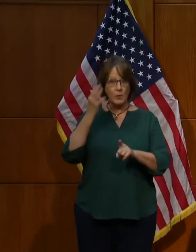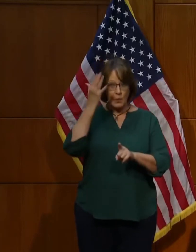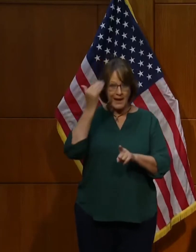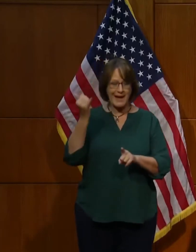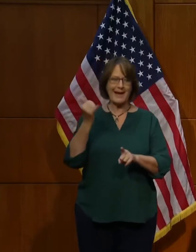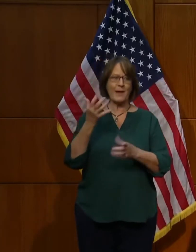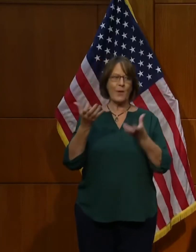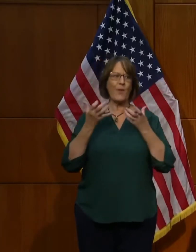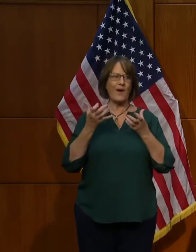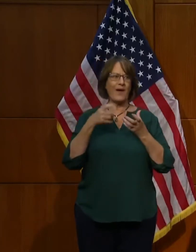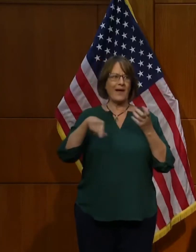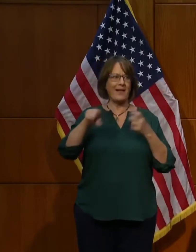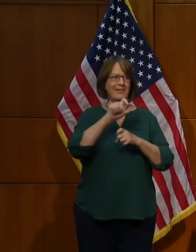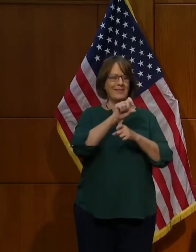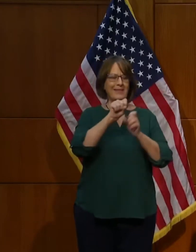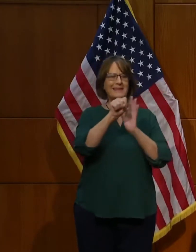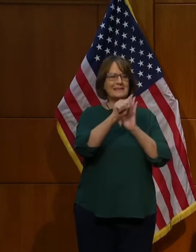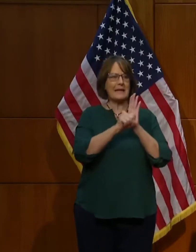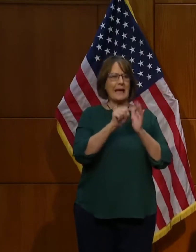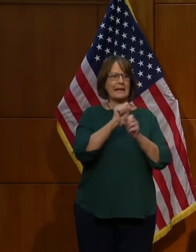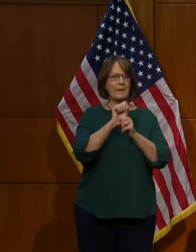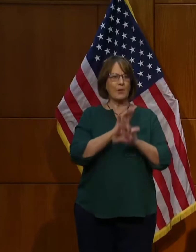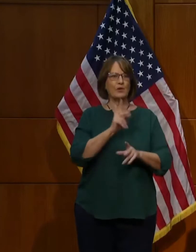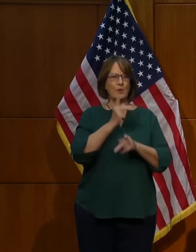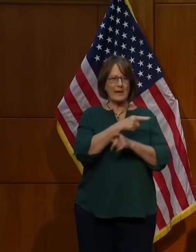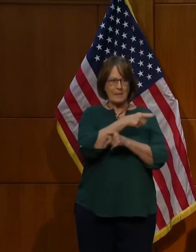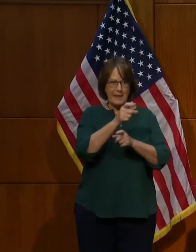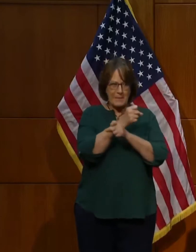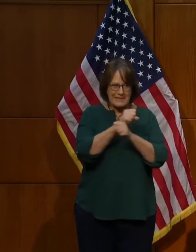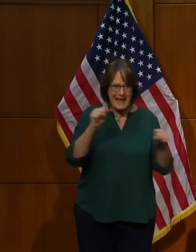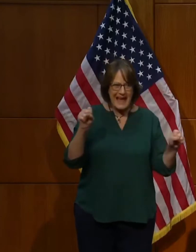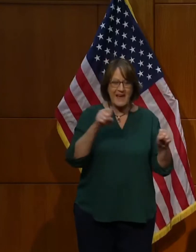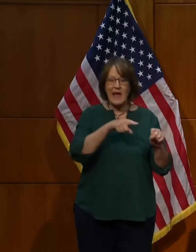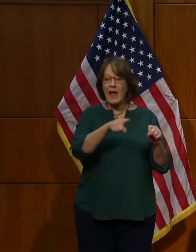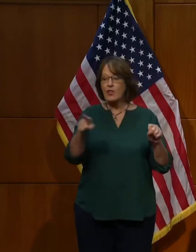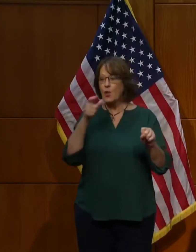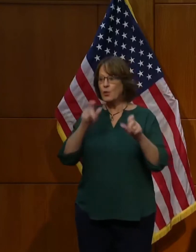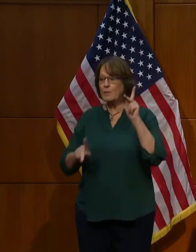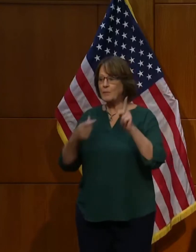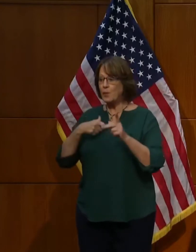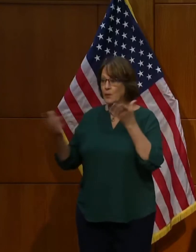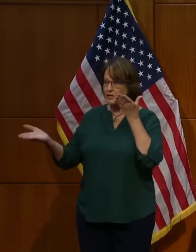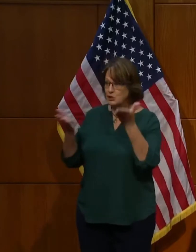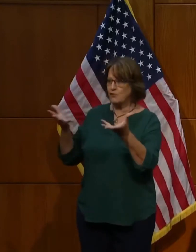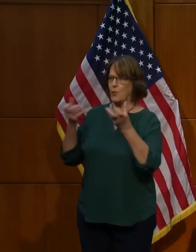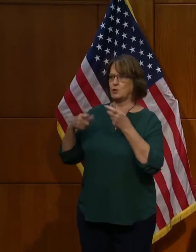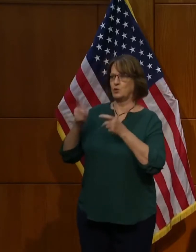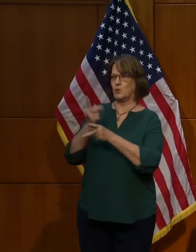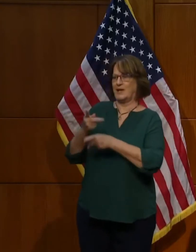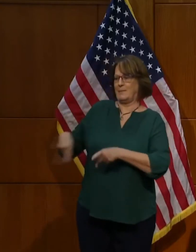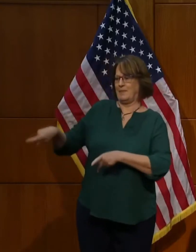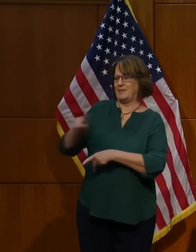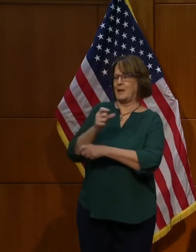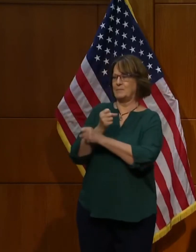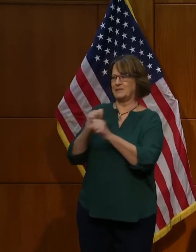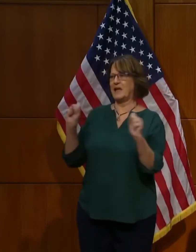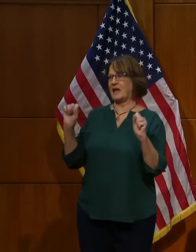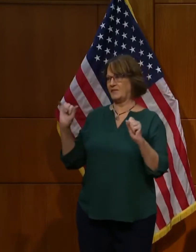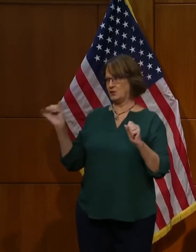keep state employees safe and to keep the people that we serve safe. And I really encourage